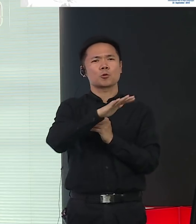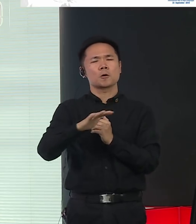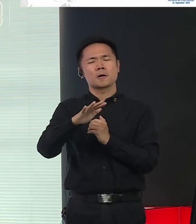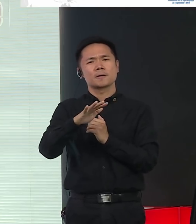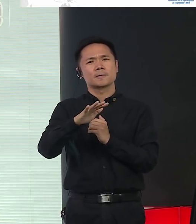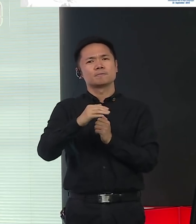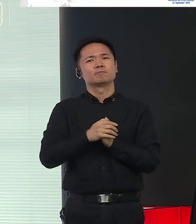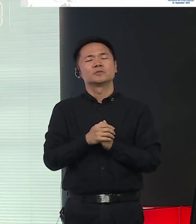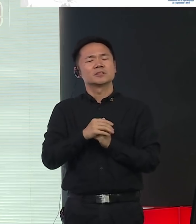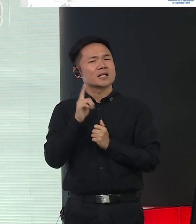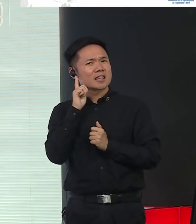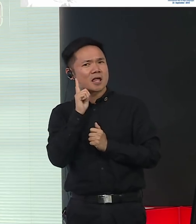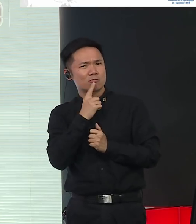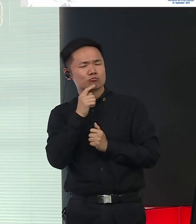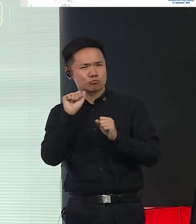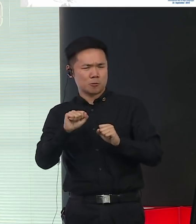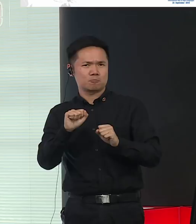Since native sign language users, we